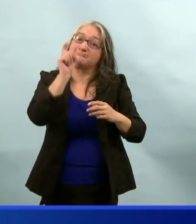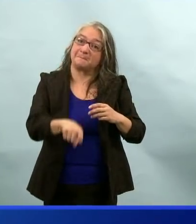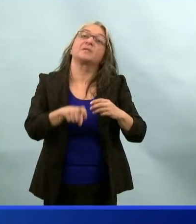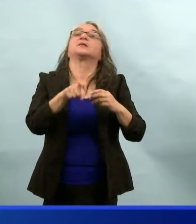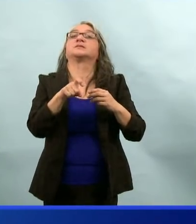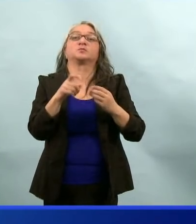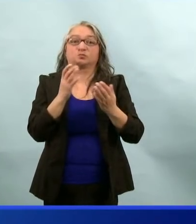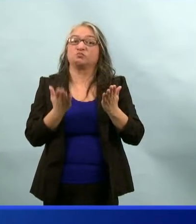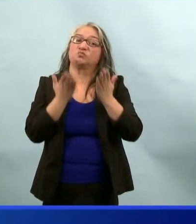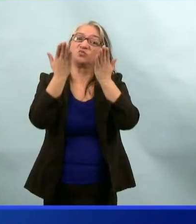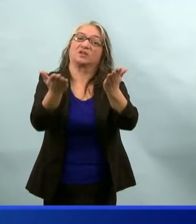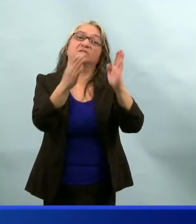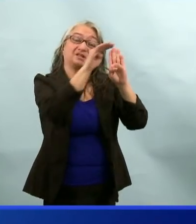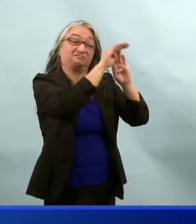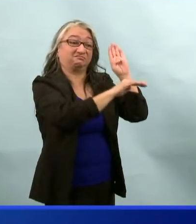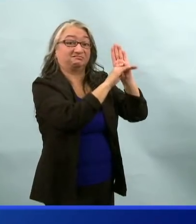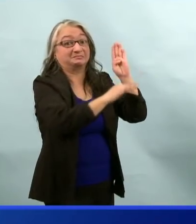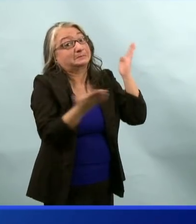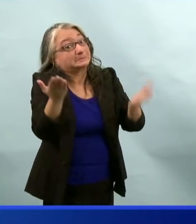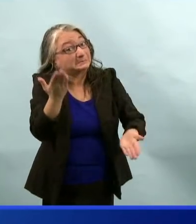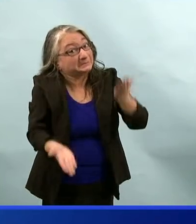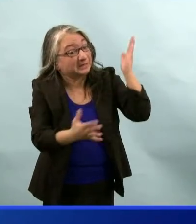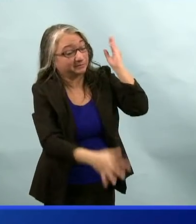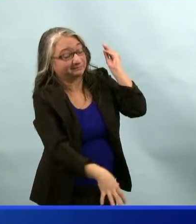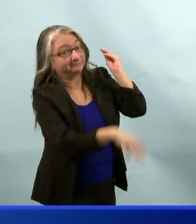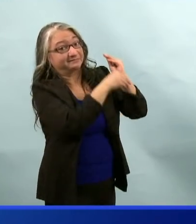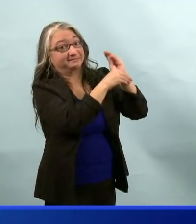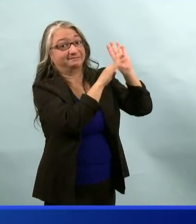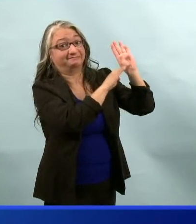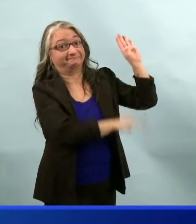you know we will provide that to government and information will be provided to the public as well